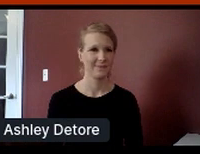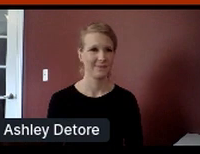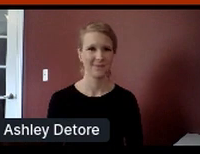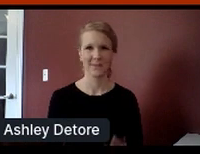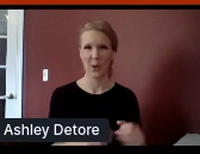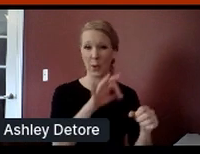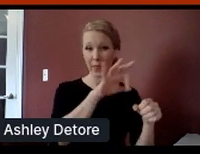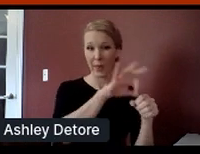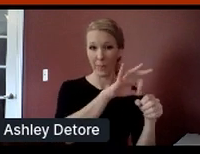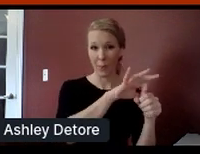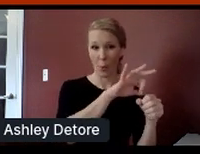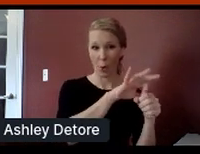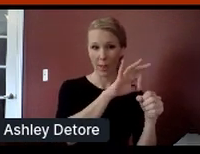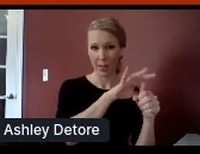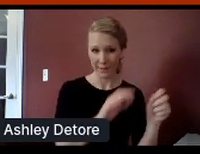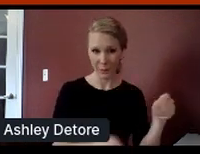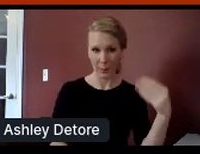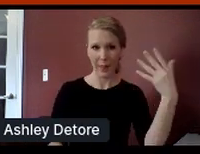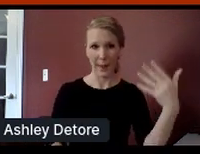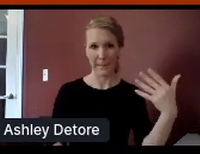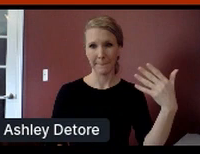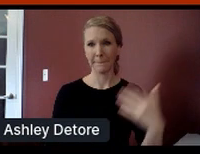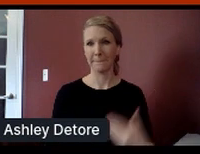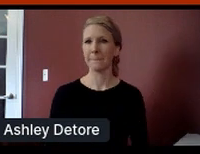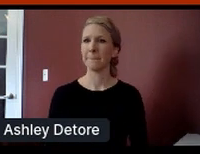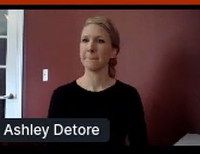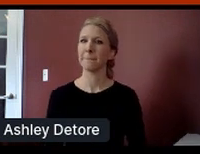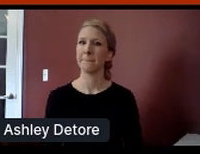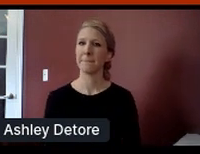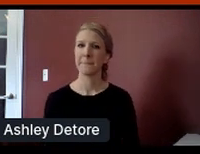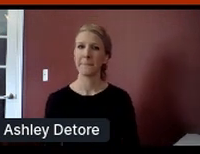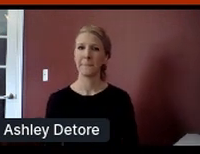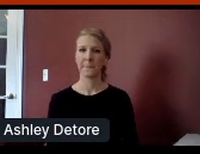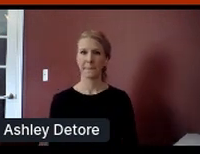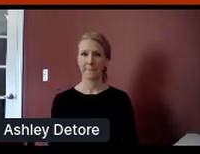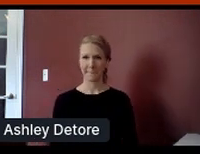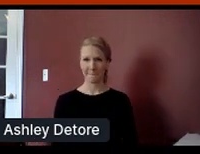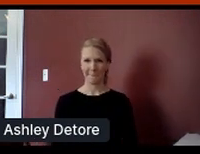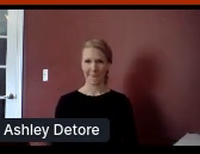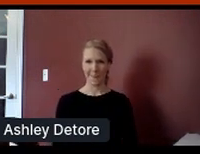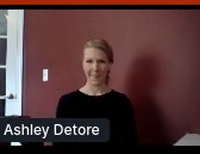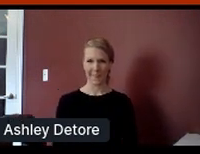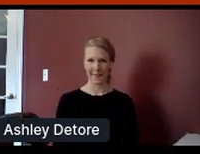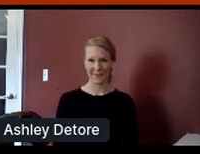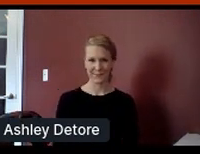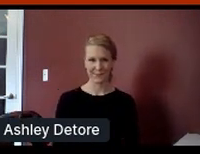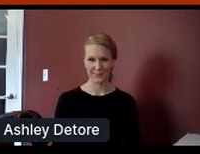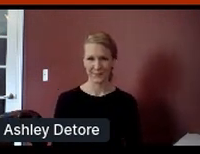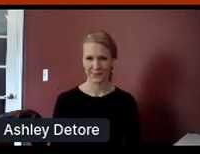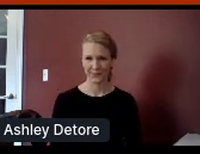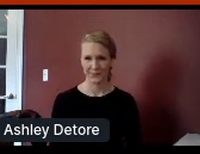I'm sorry. I jumped the ball there. Oh, that's OK. That's OK.